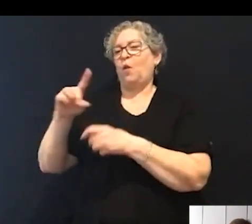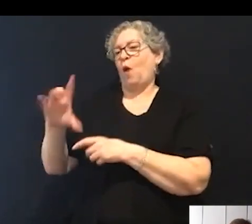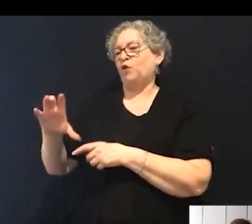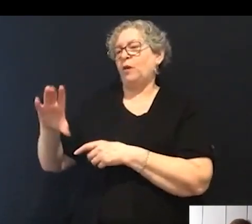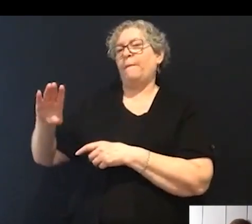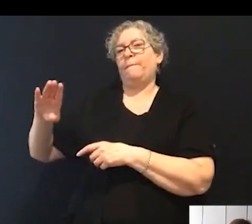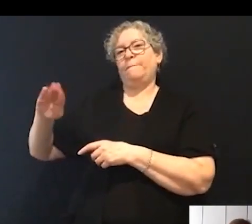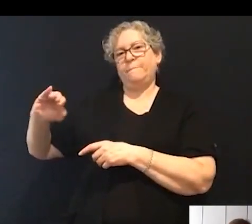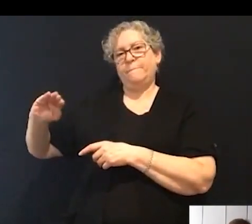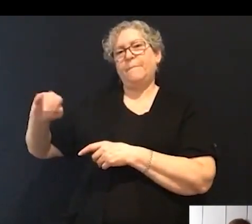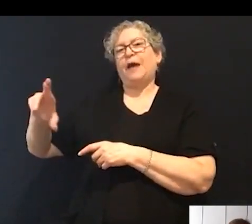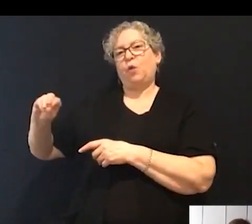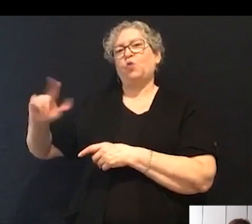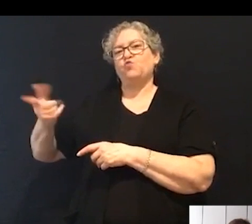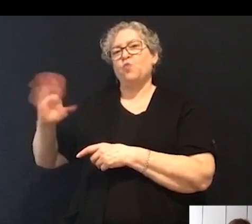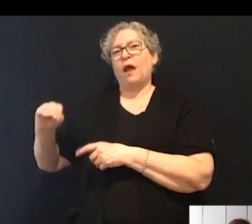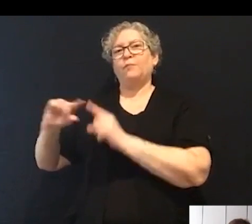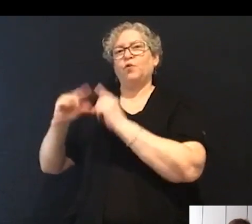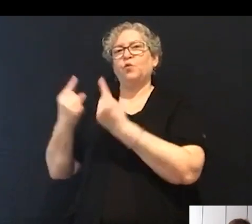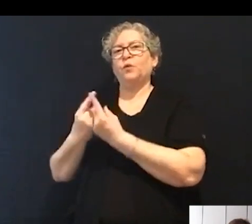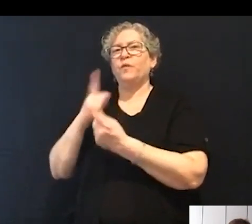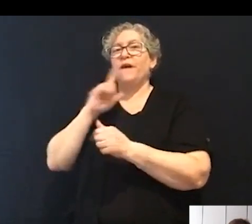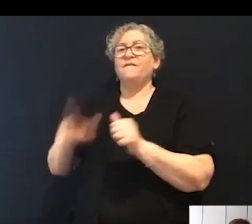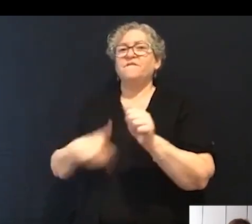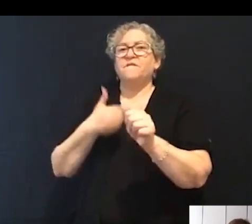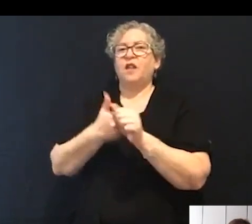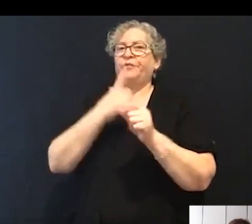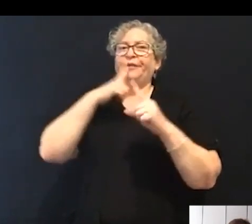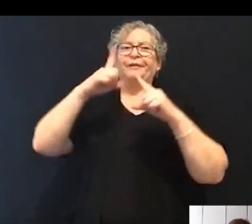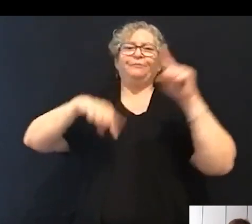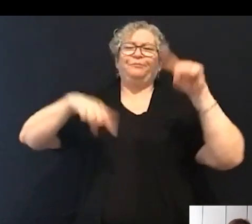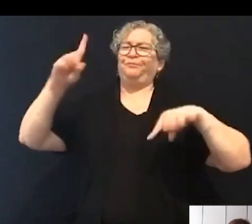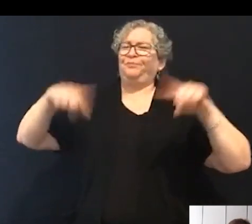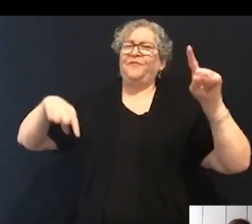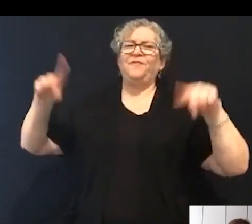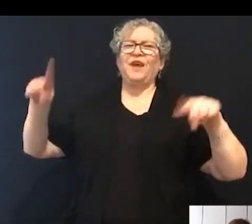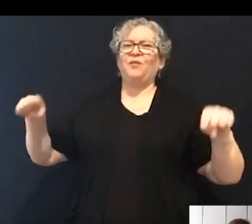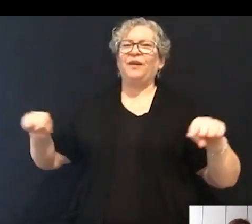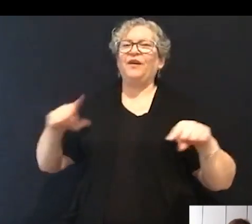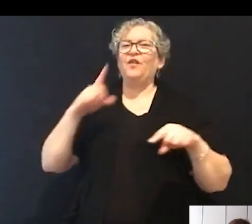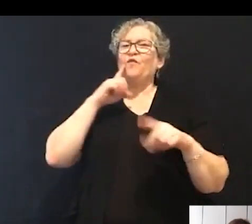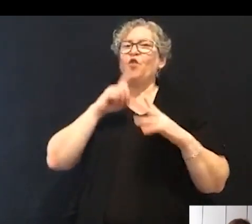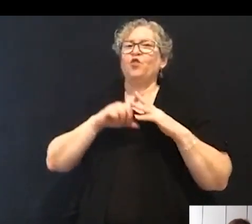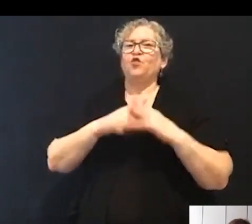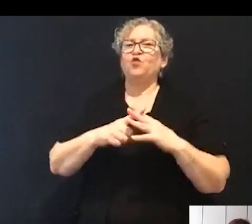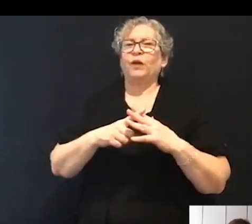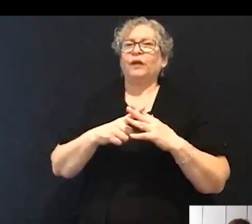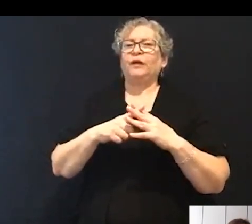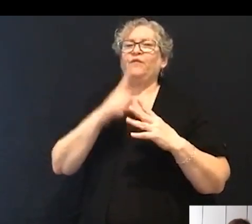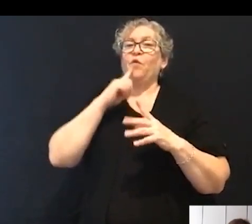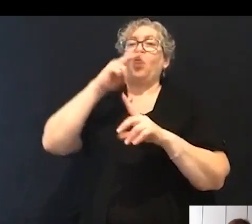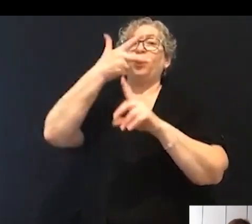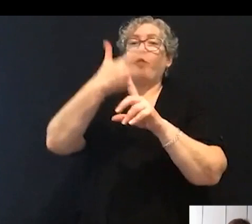And the follow up, of course, varied as did the trigger for the interim analysis was at least three months.